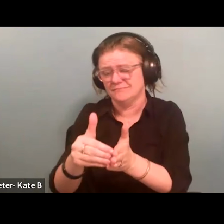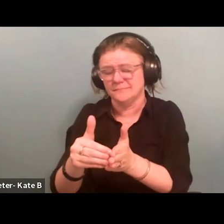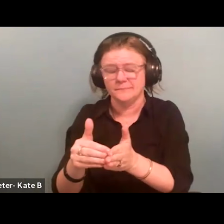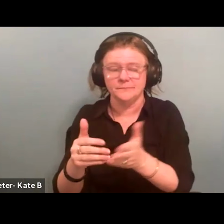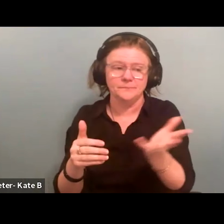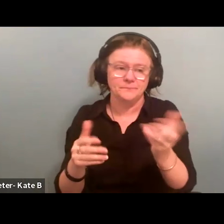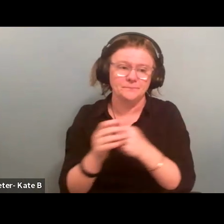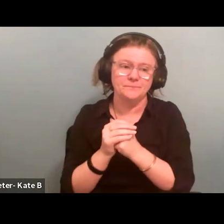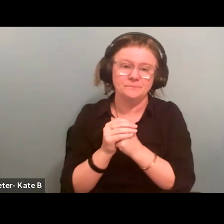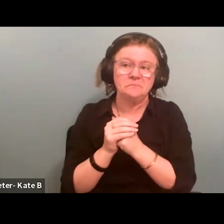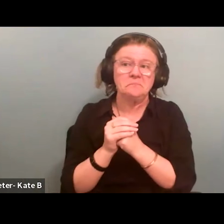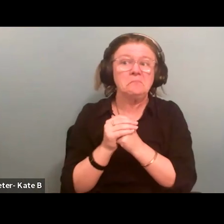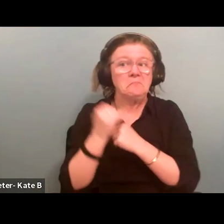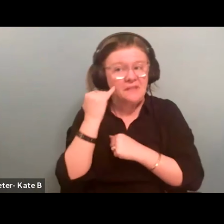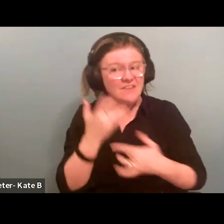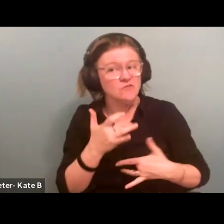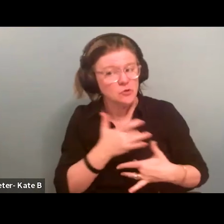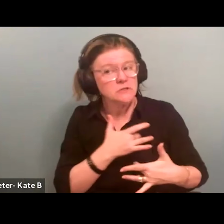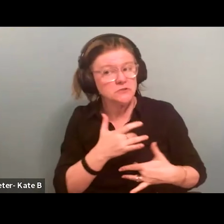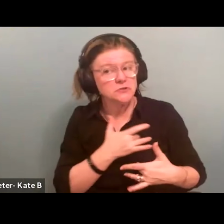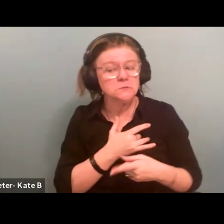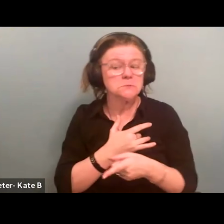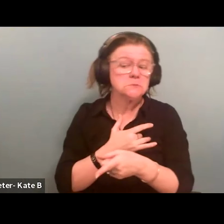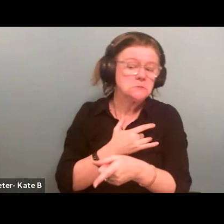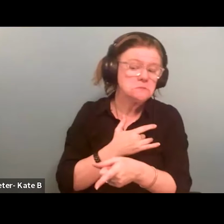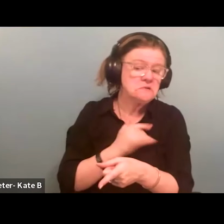So if you have a concern that someone is being financially